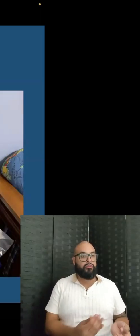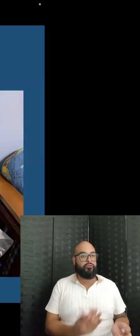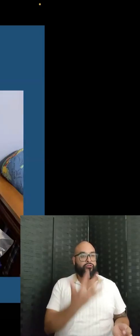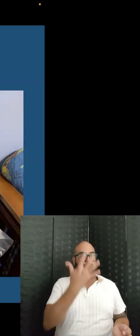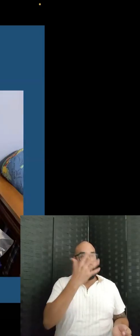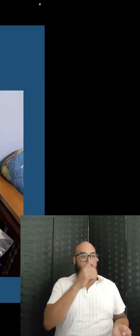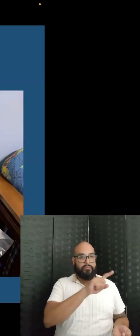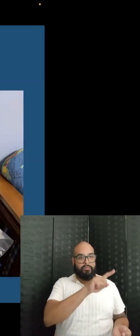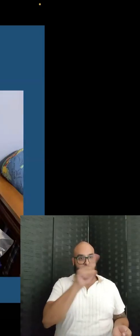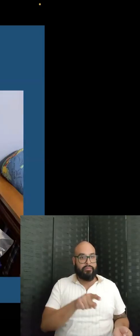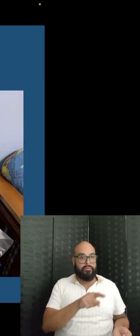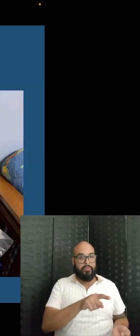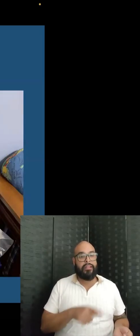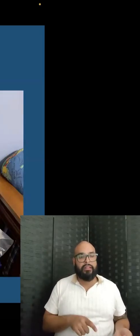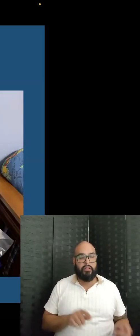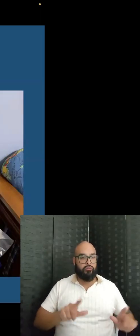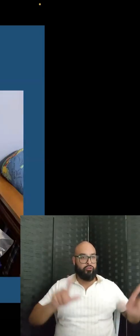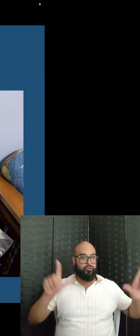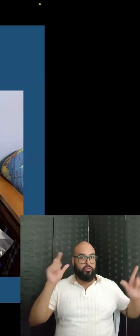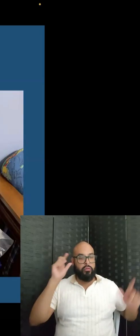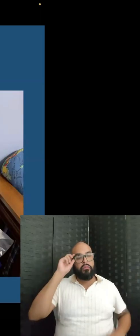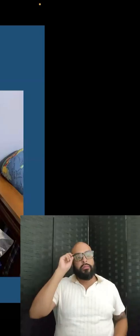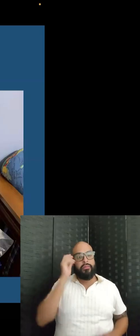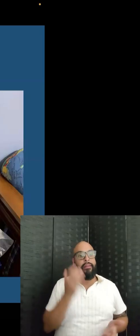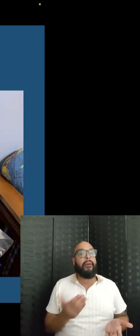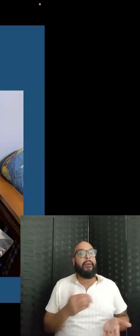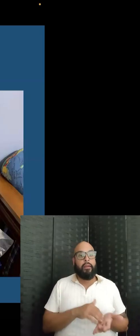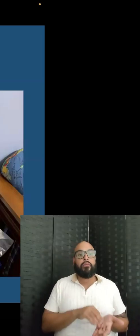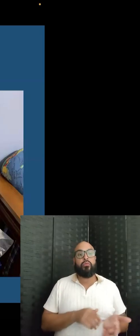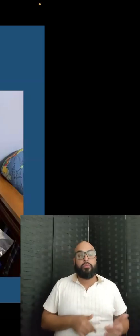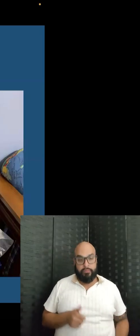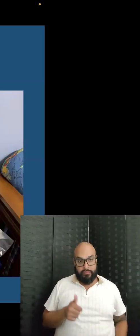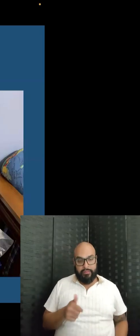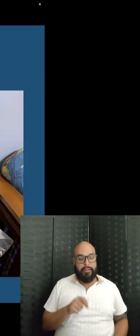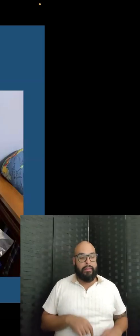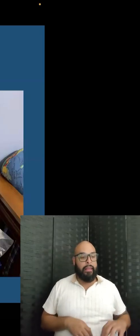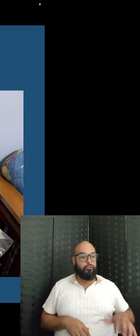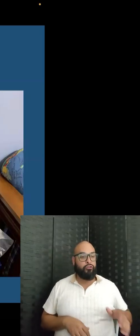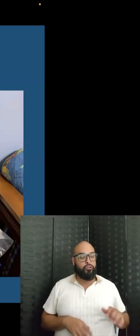Again, the student can adjust the size of the magnification, the color contrast.